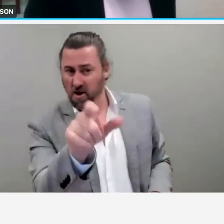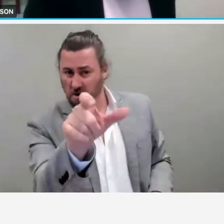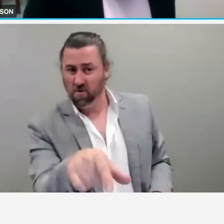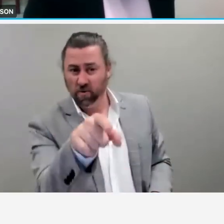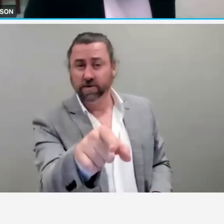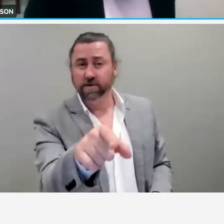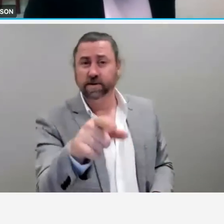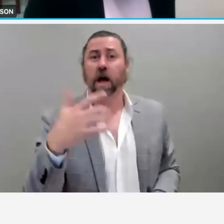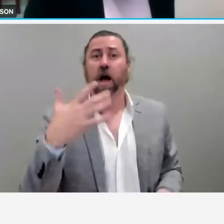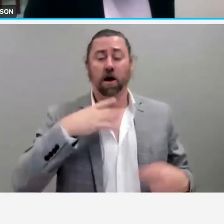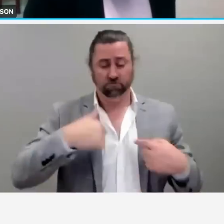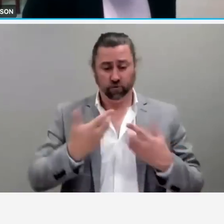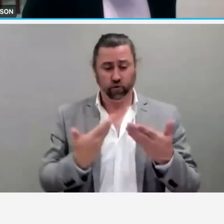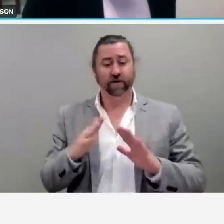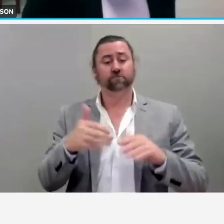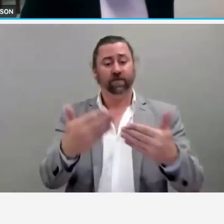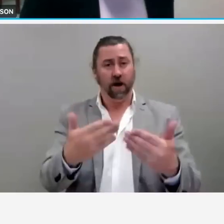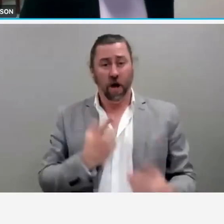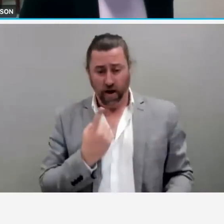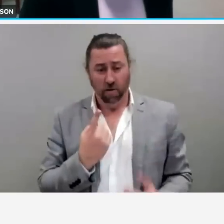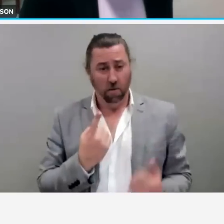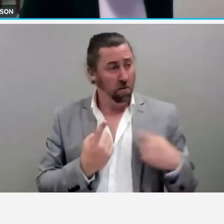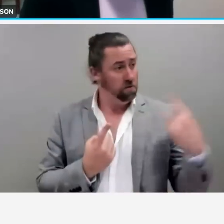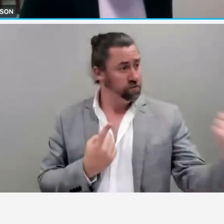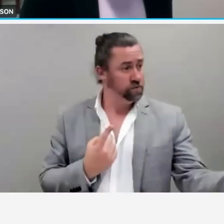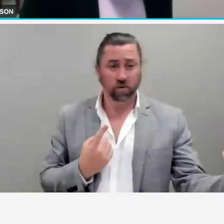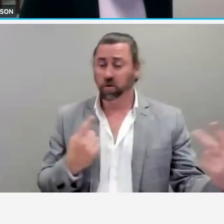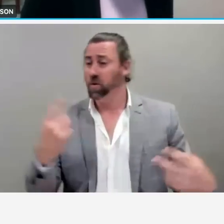one provider deliver their care. What we heard was that technology to enable